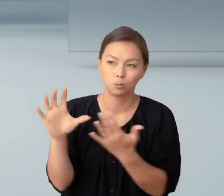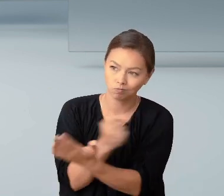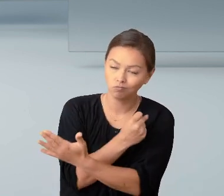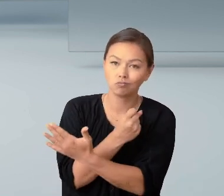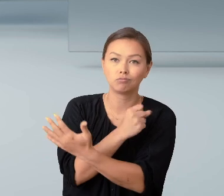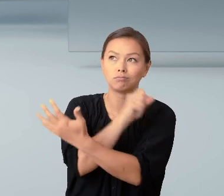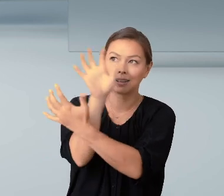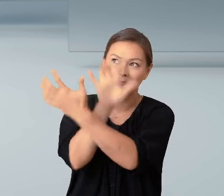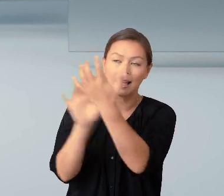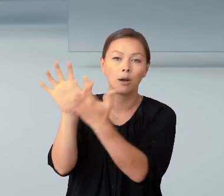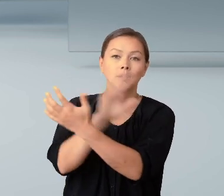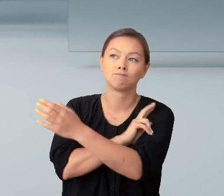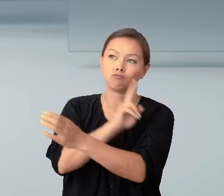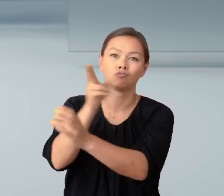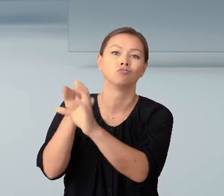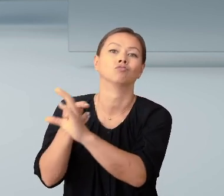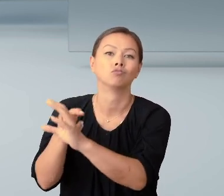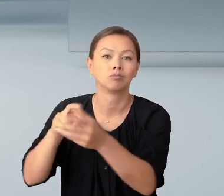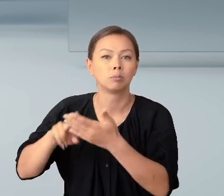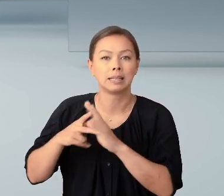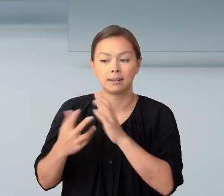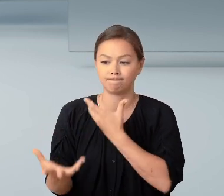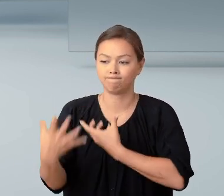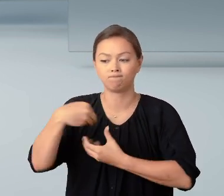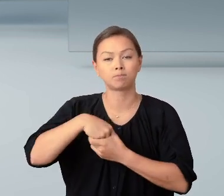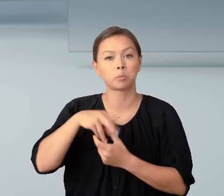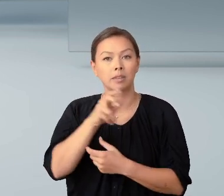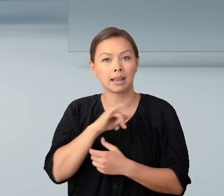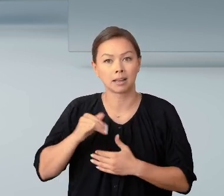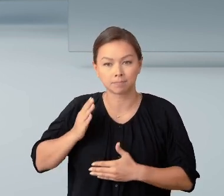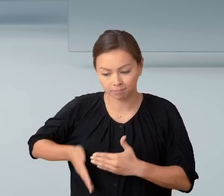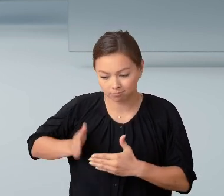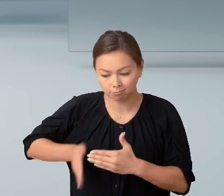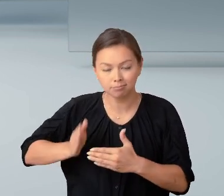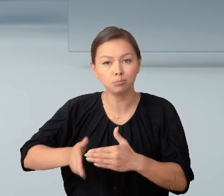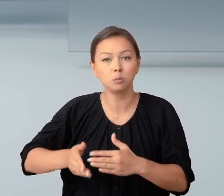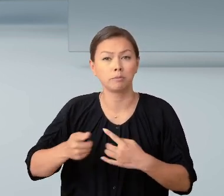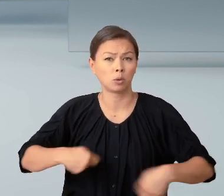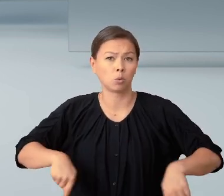adopt this AI-guided productivity and pretty much realize the full